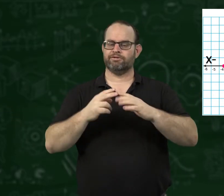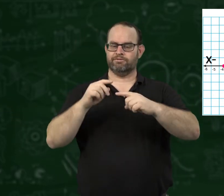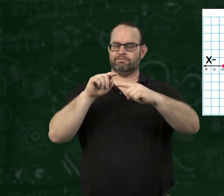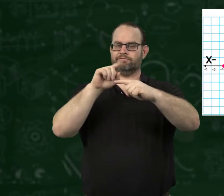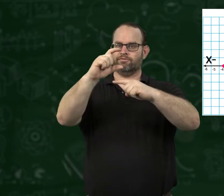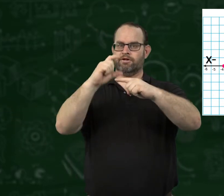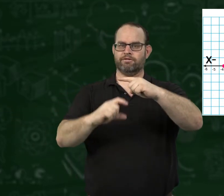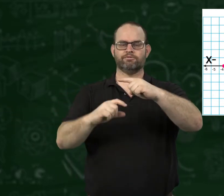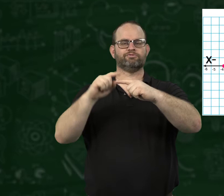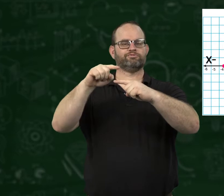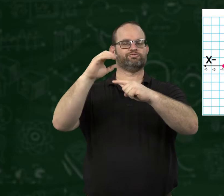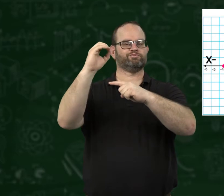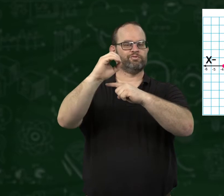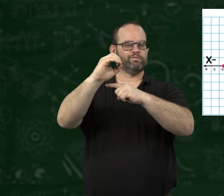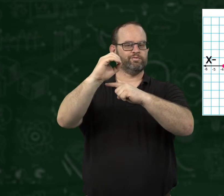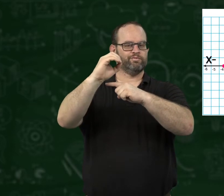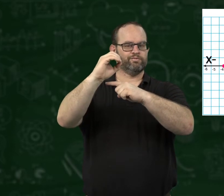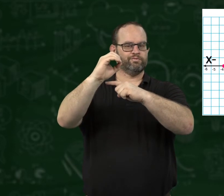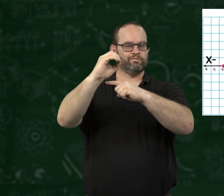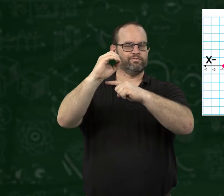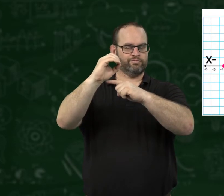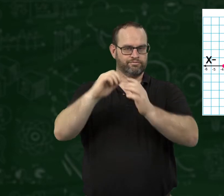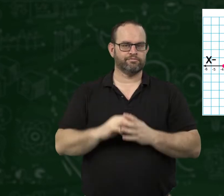This slope has a numerator of zero.